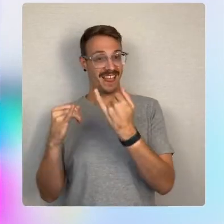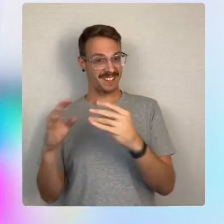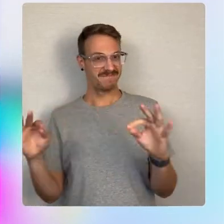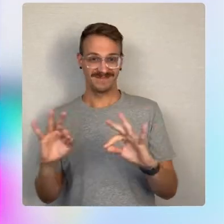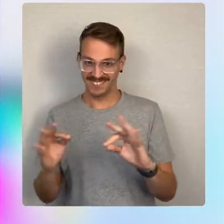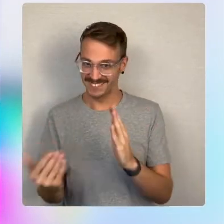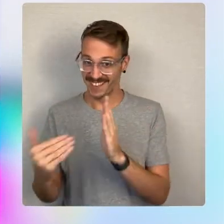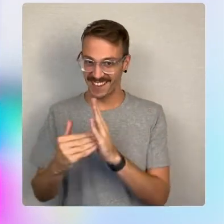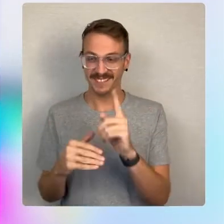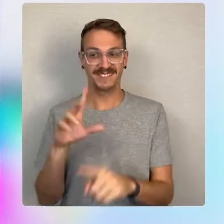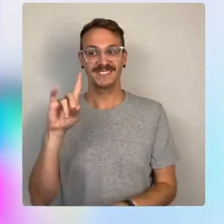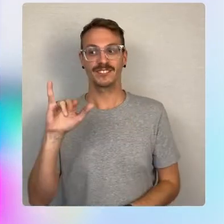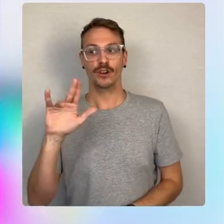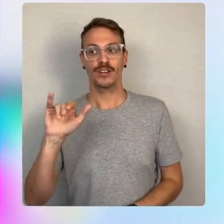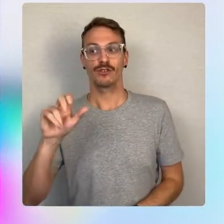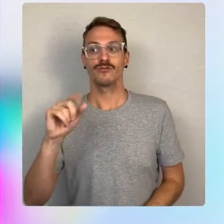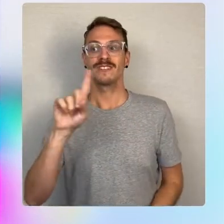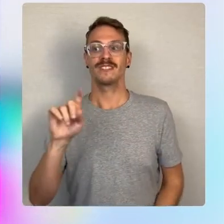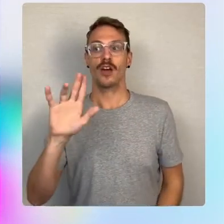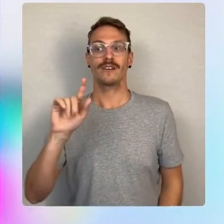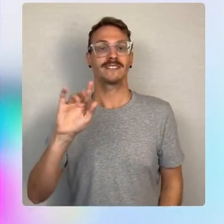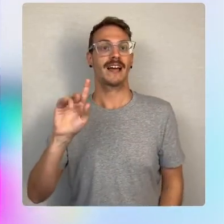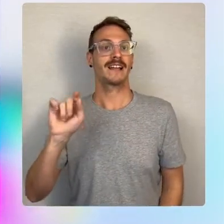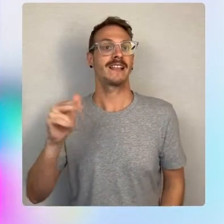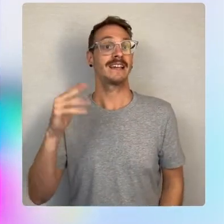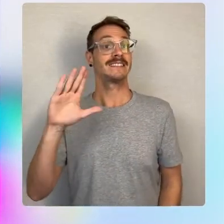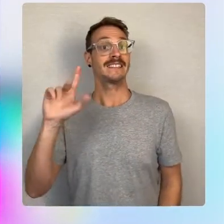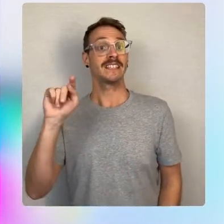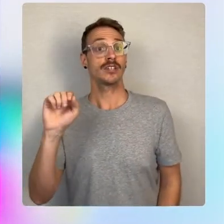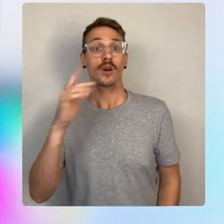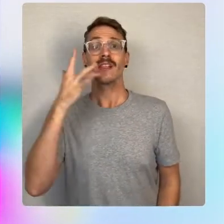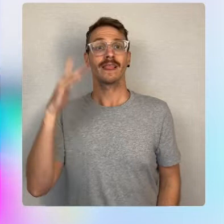we have Dariush Zarezadeh, the CTO at Lucky VR.